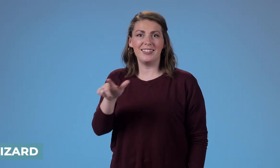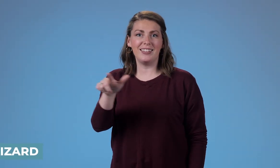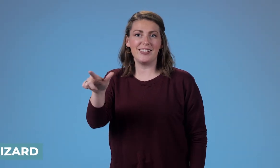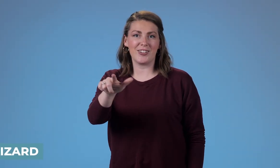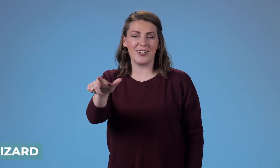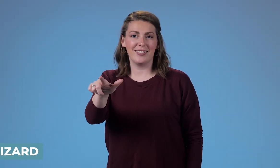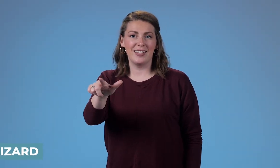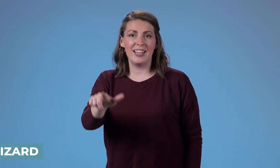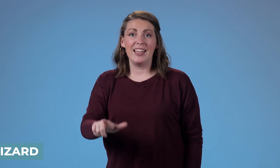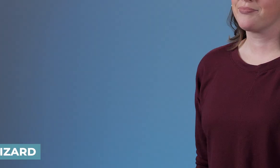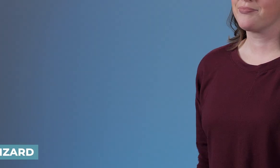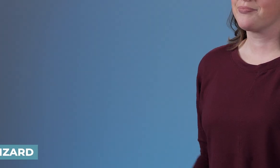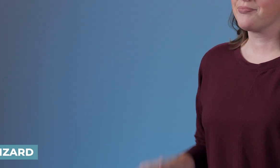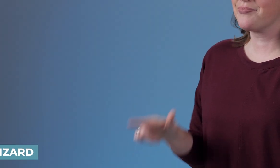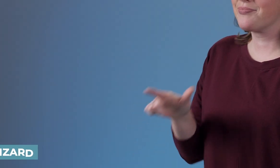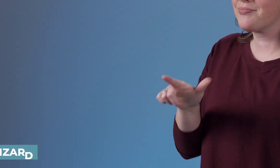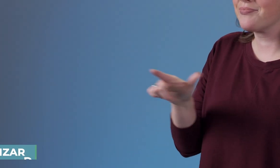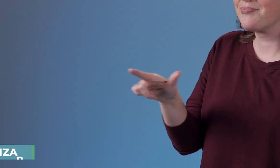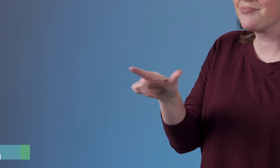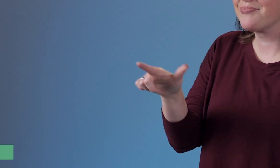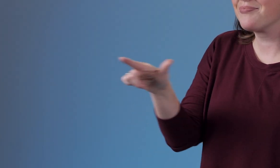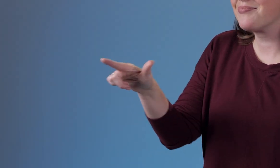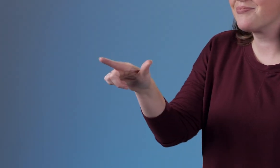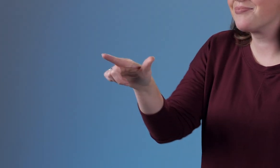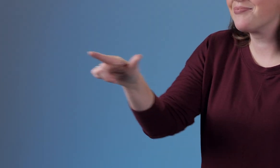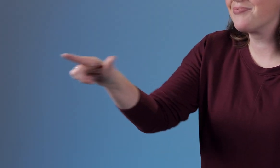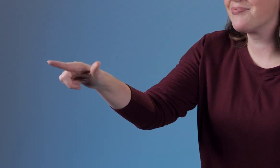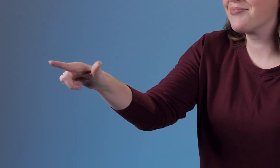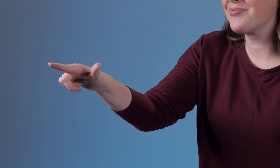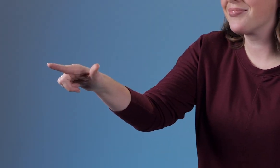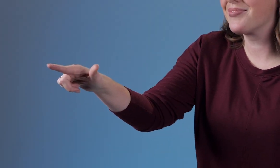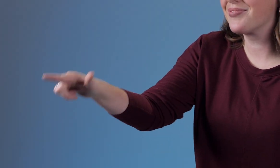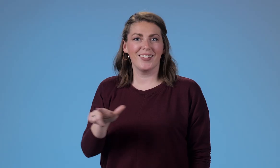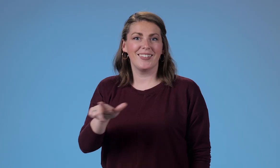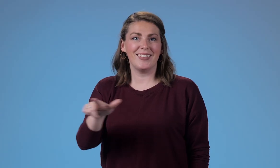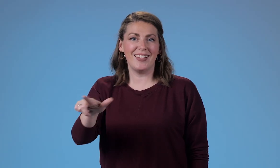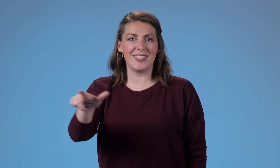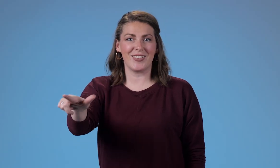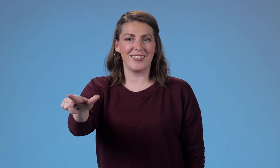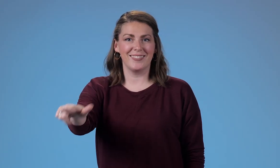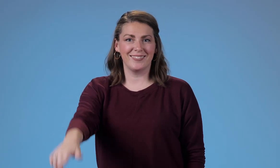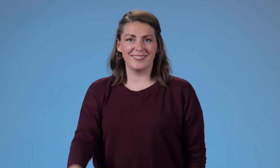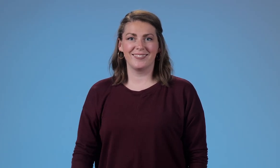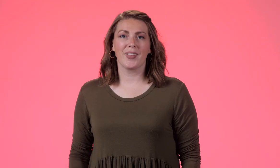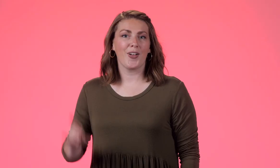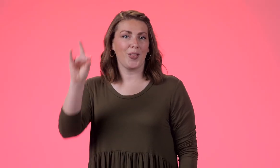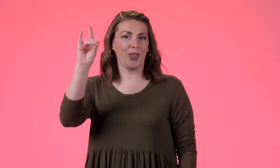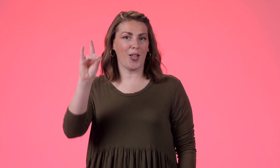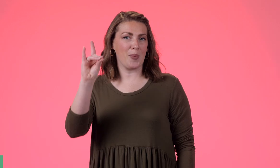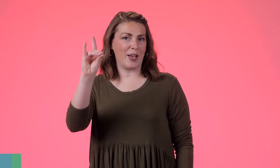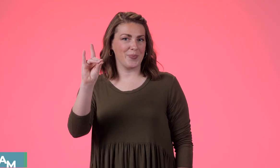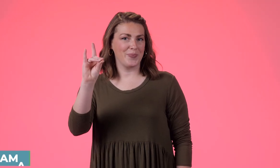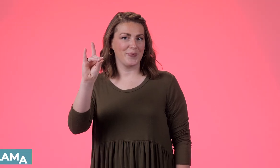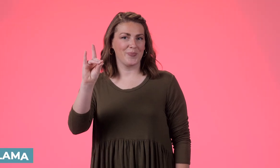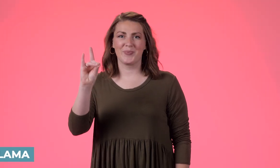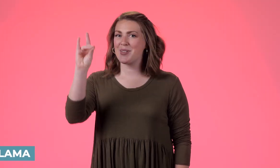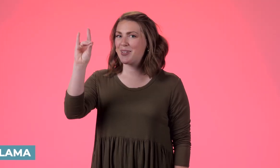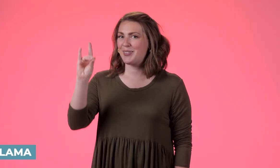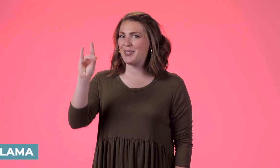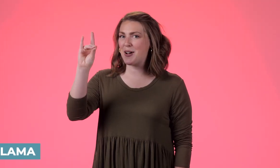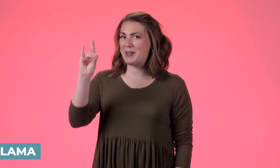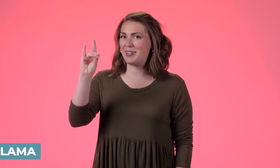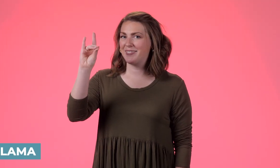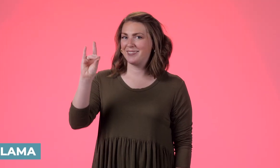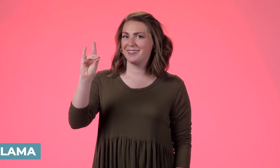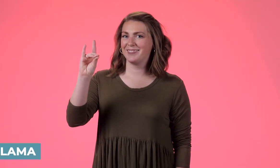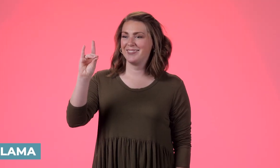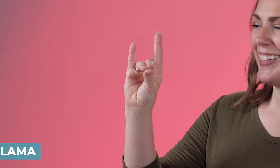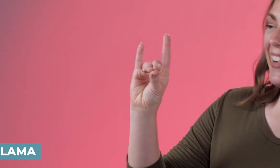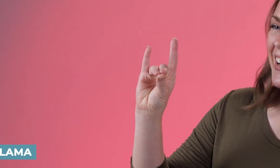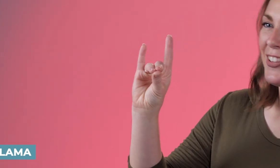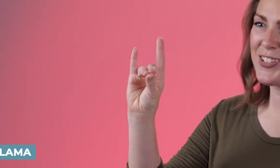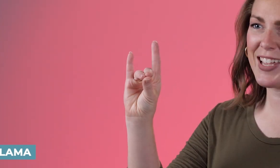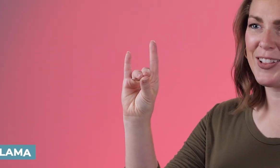lizard', it's the letter 'L' moving like a lizard 'lizard'. 'Llama, llama, it kind of looks like a